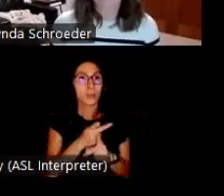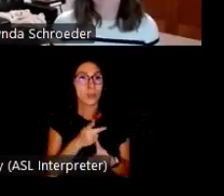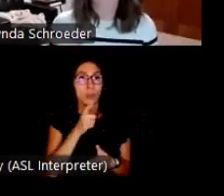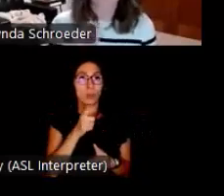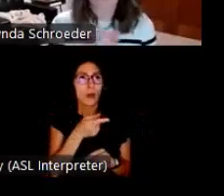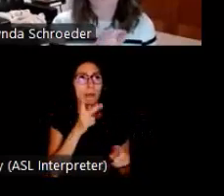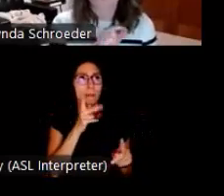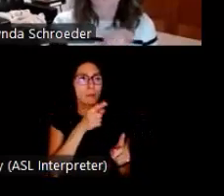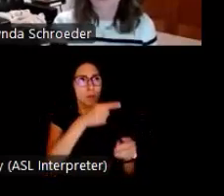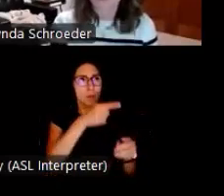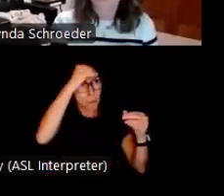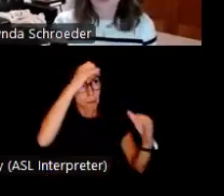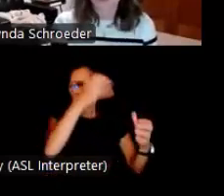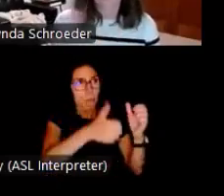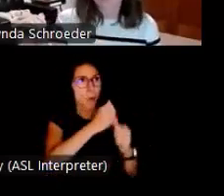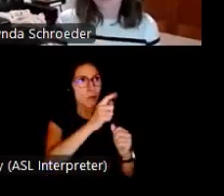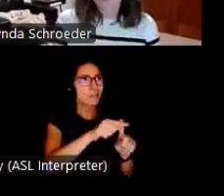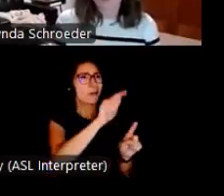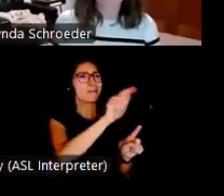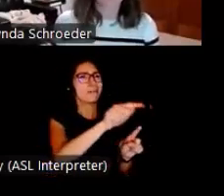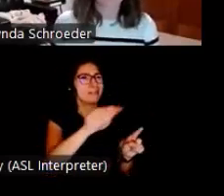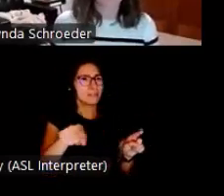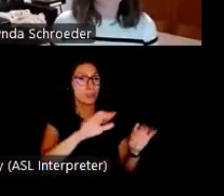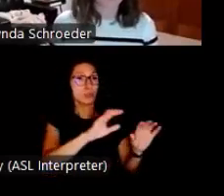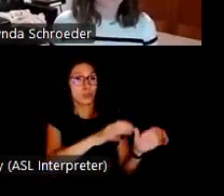when creating your communication and dissemination plans.